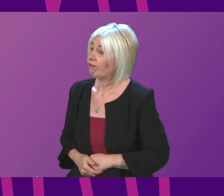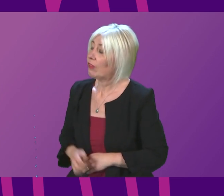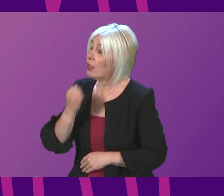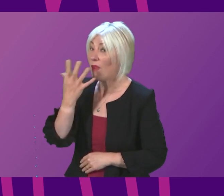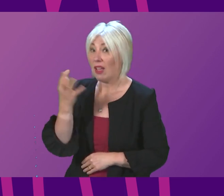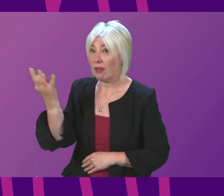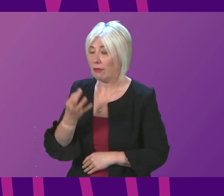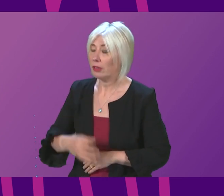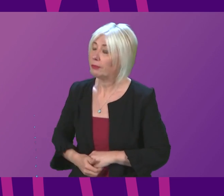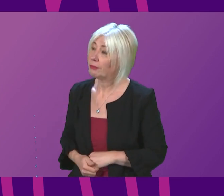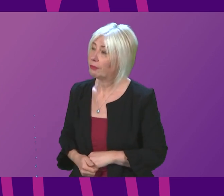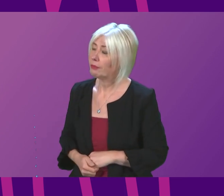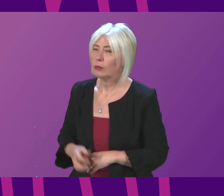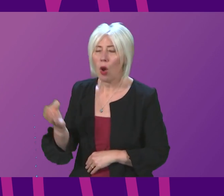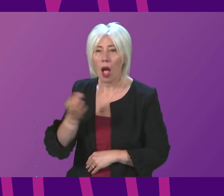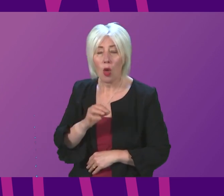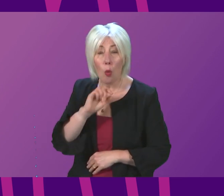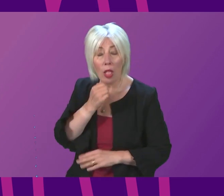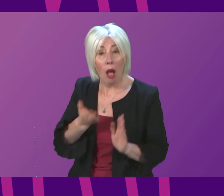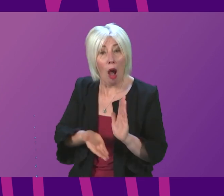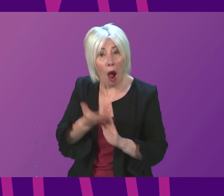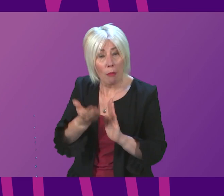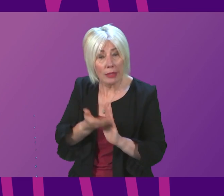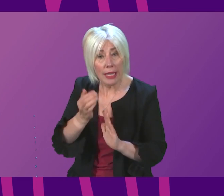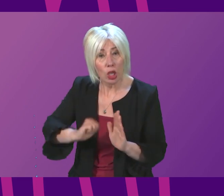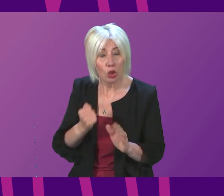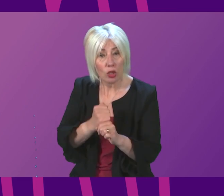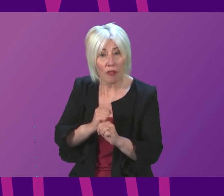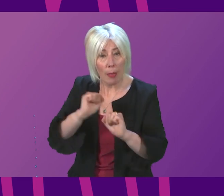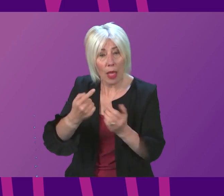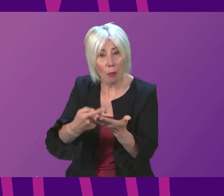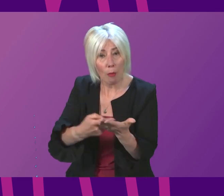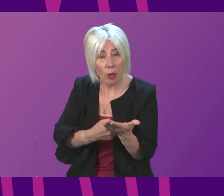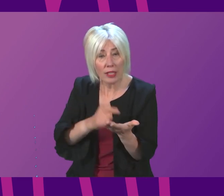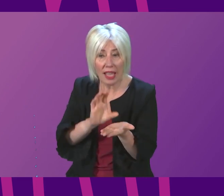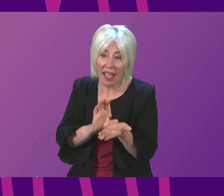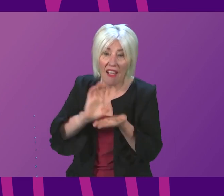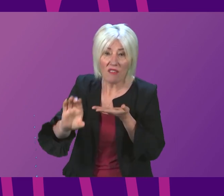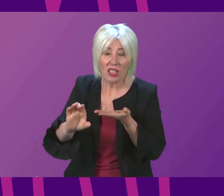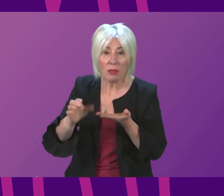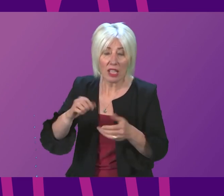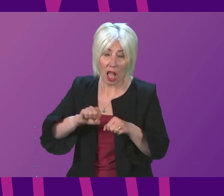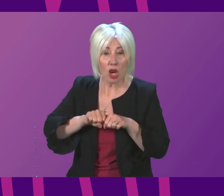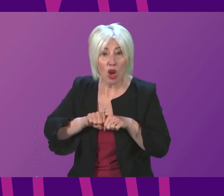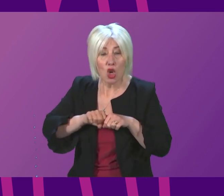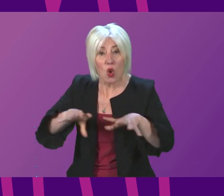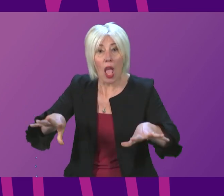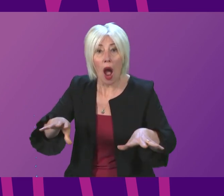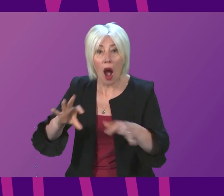To ask the First Minister whether she will provide an update on the Scottish Government’s policy regarding investment in nuclear fusion technology.